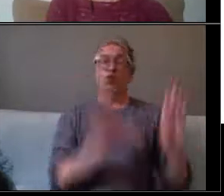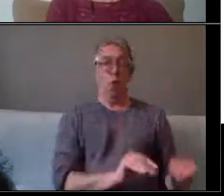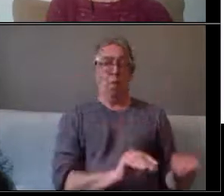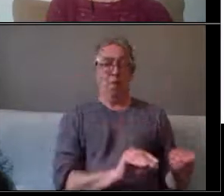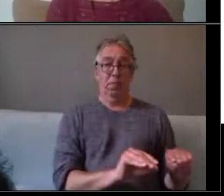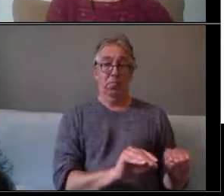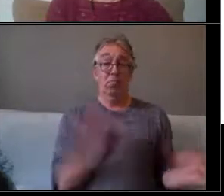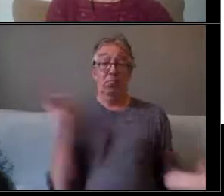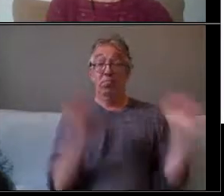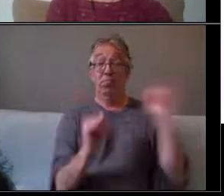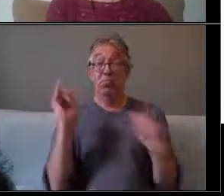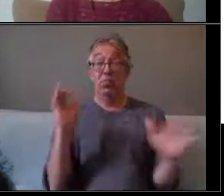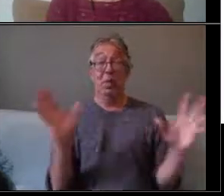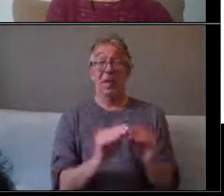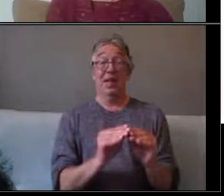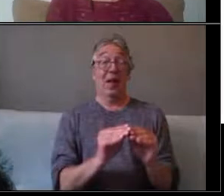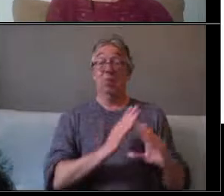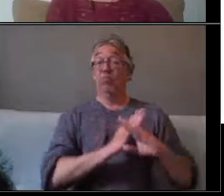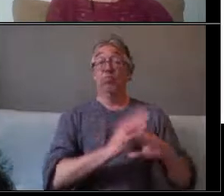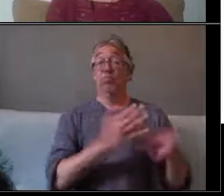So that wasn't a big problem.